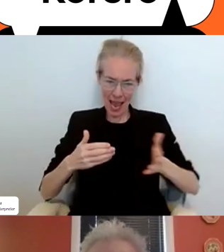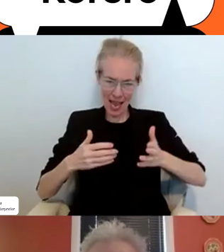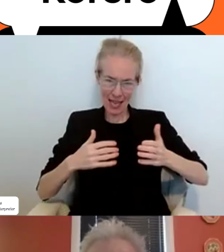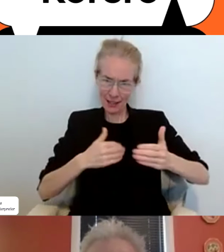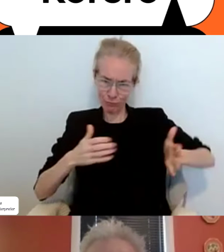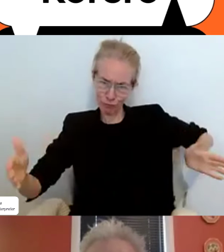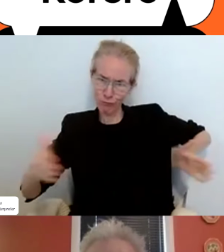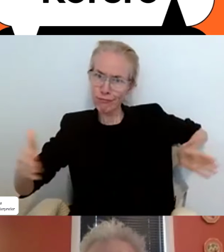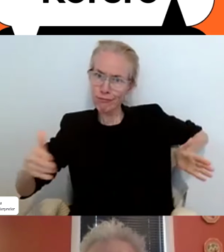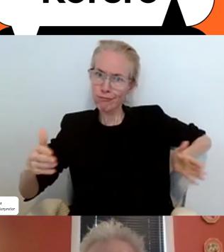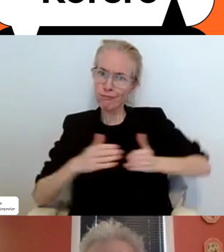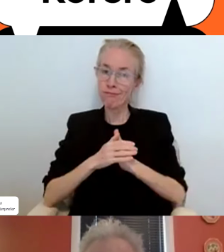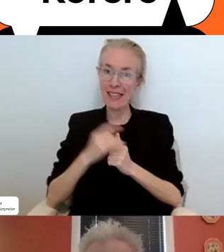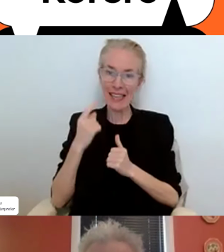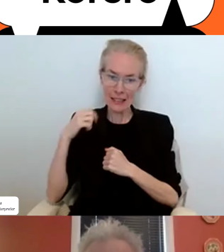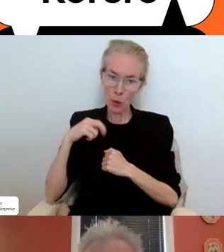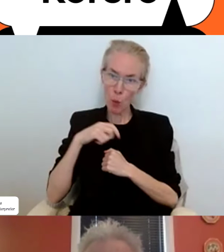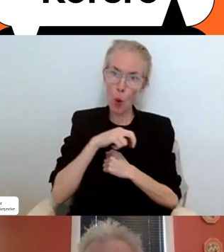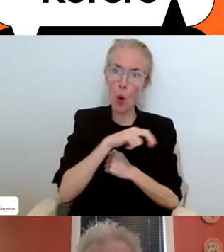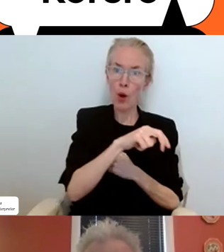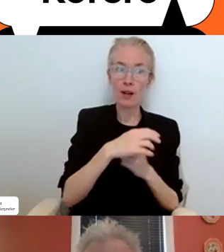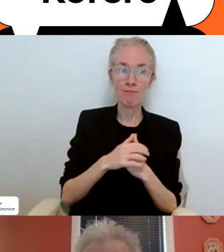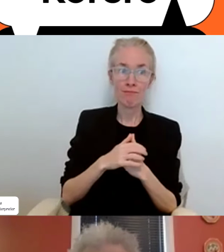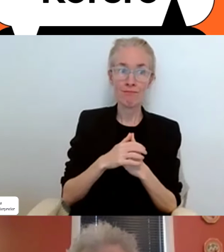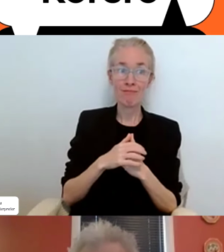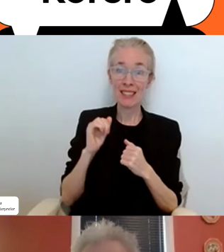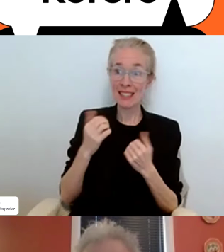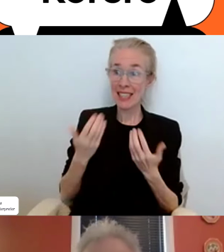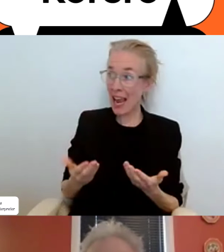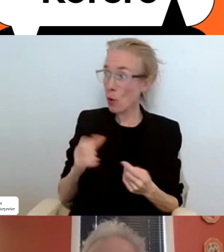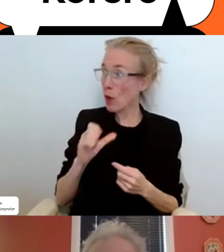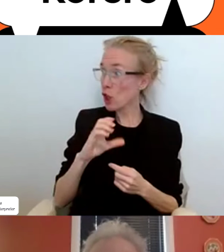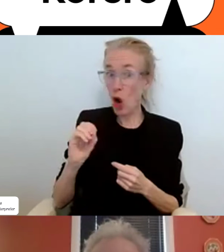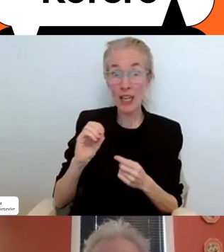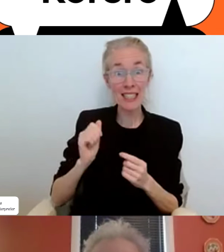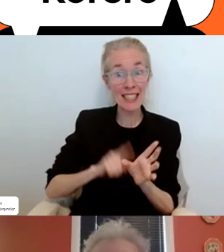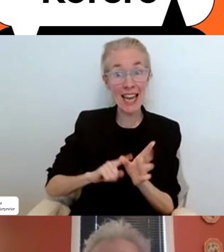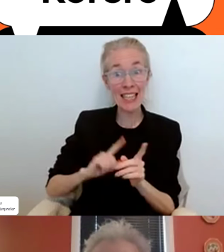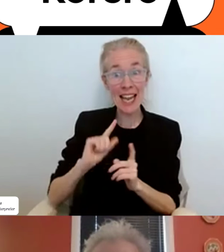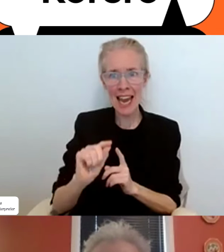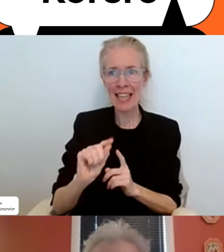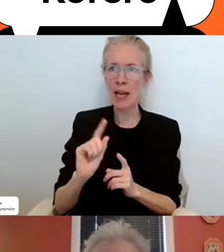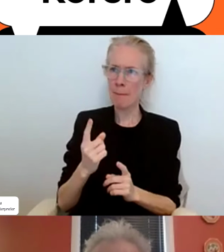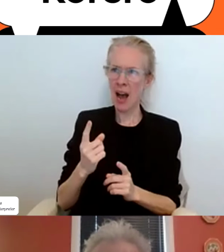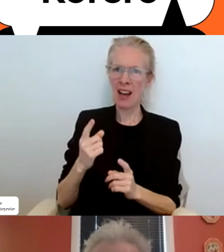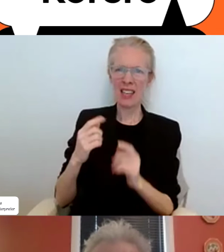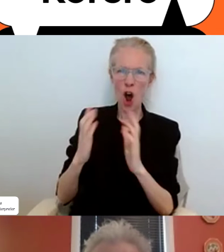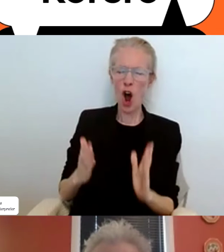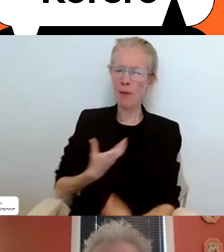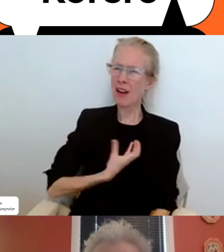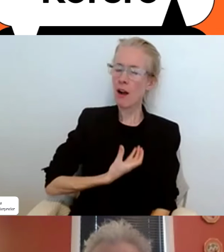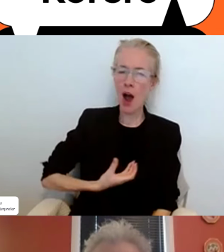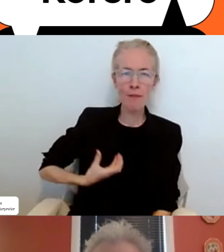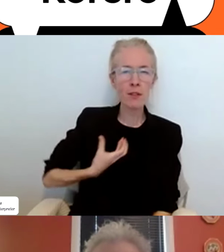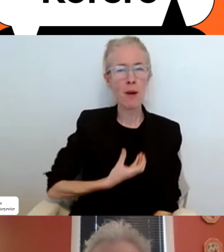90 years later we all actually enjoy those benefits that were built into the building to make life a little bit easier. It's